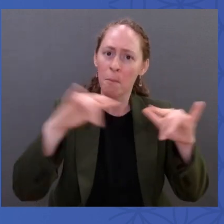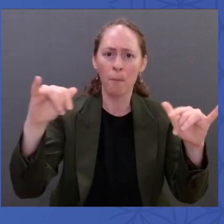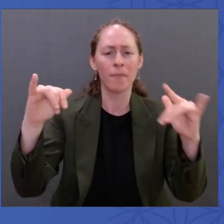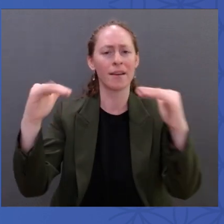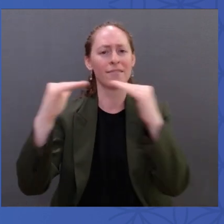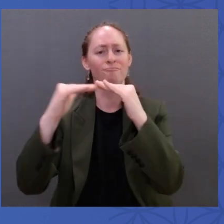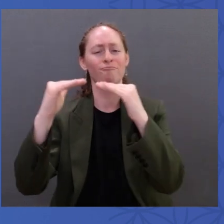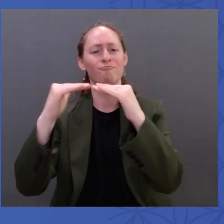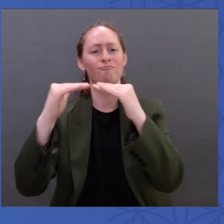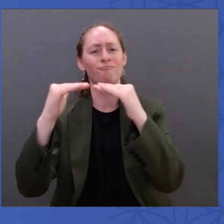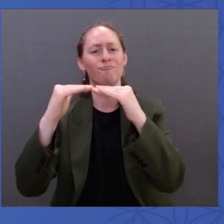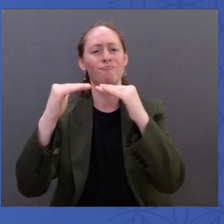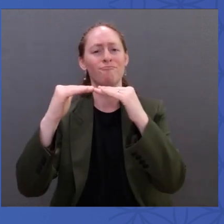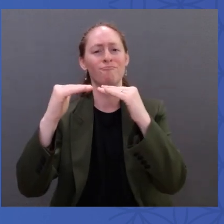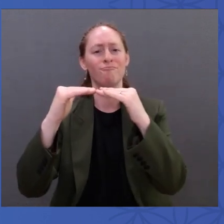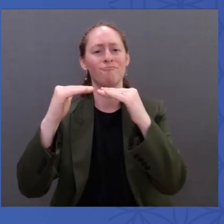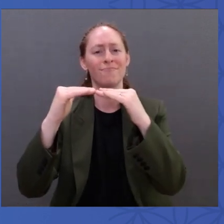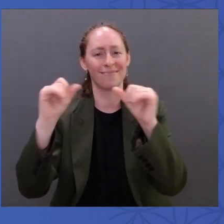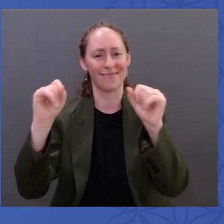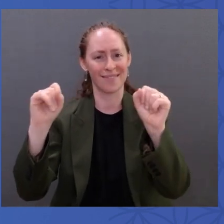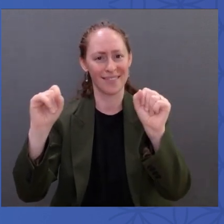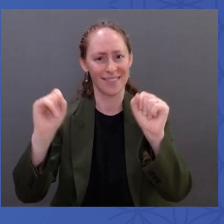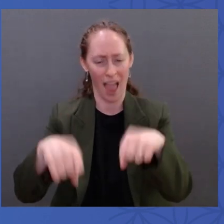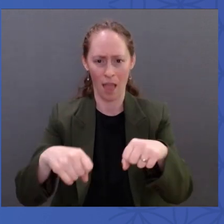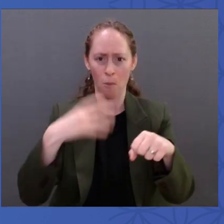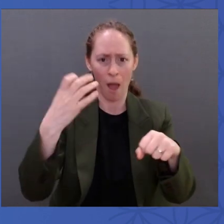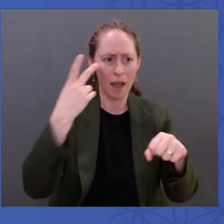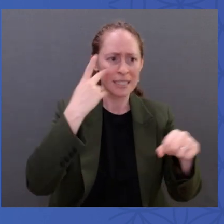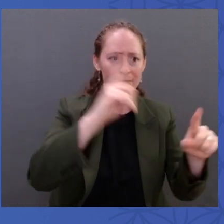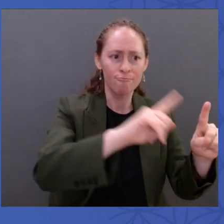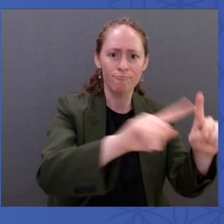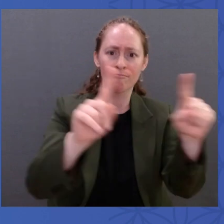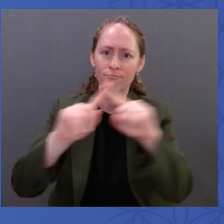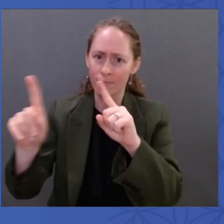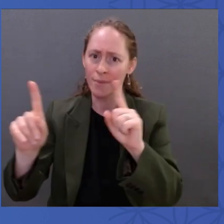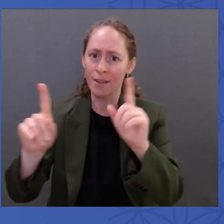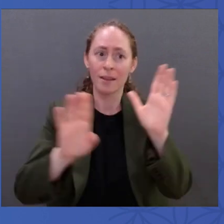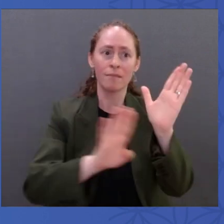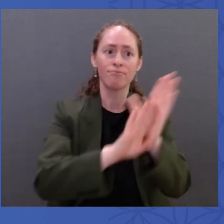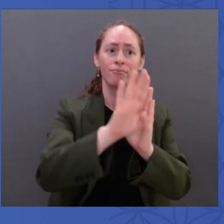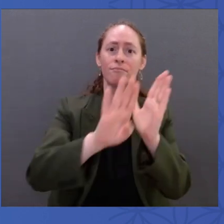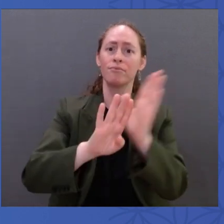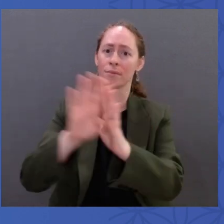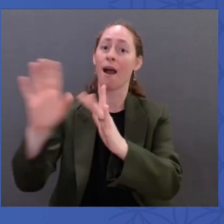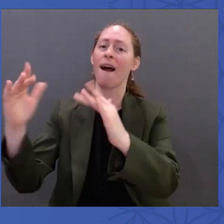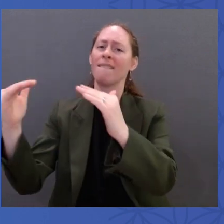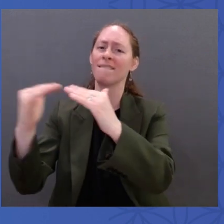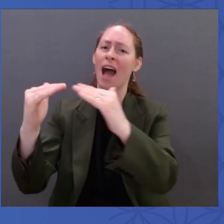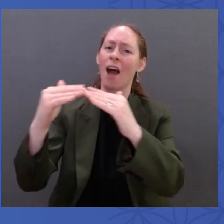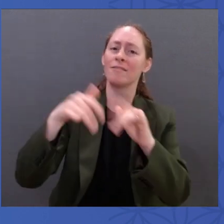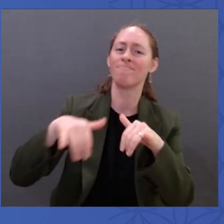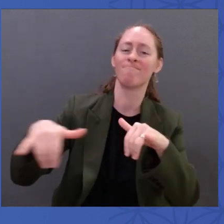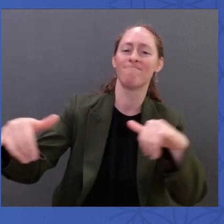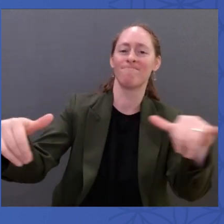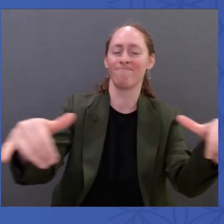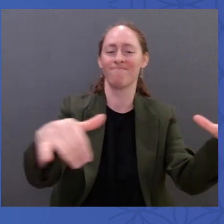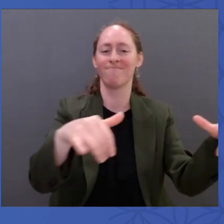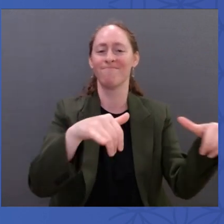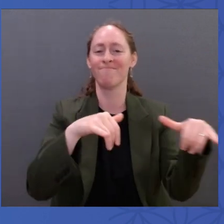We'll do that by taking on some of the most acute challenges that drag down growth and by maximizing the potential